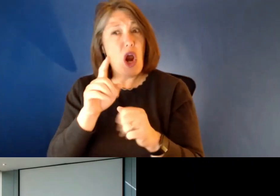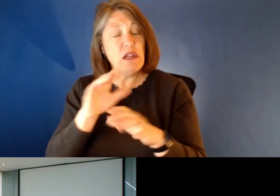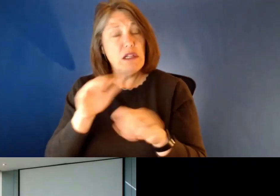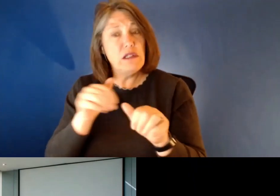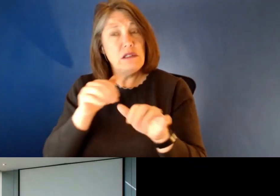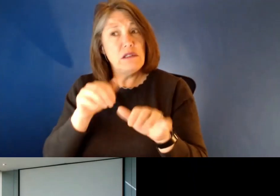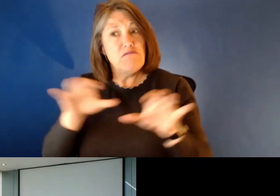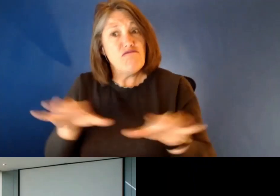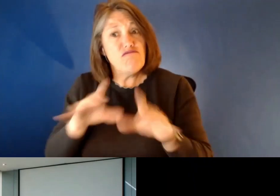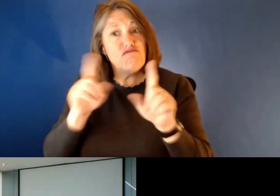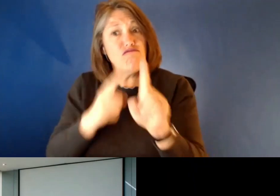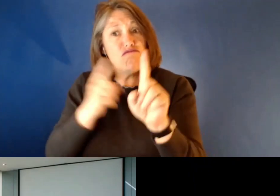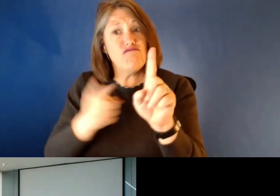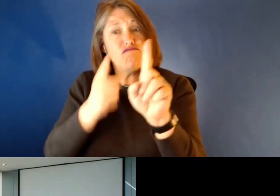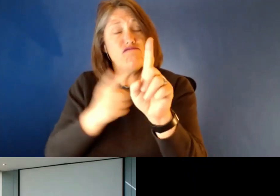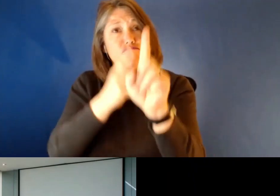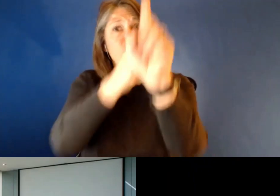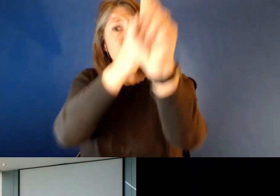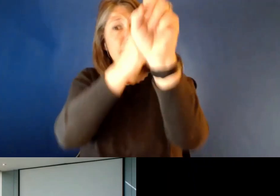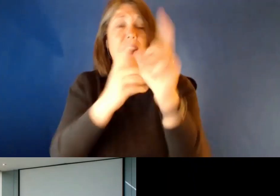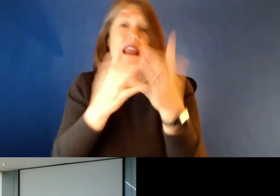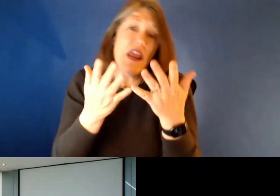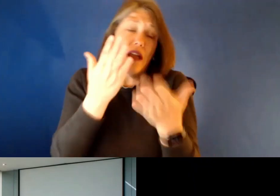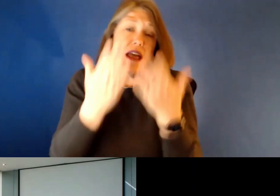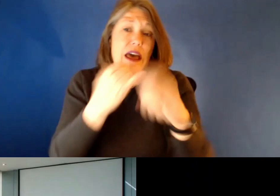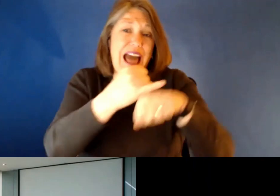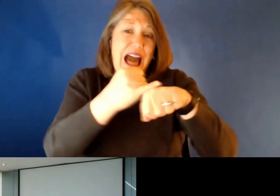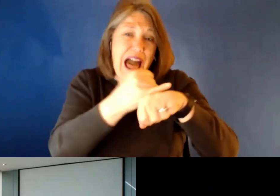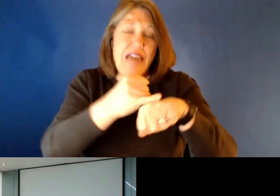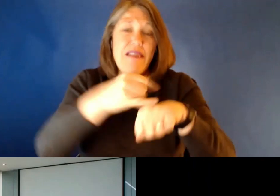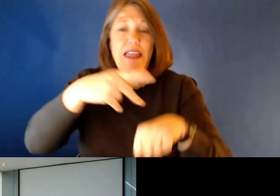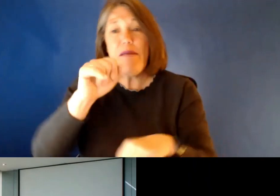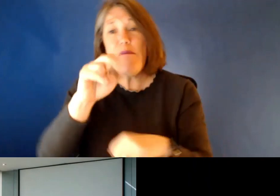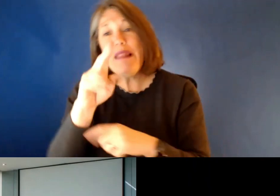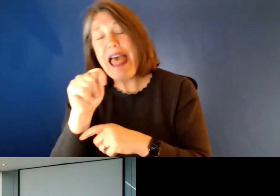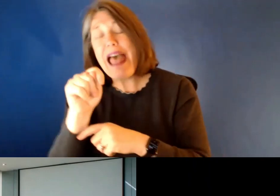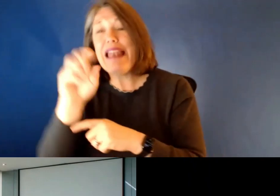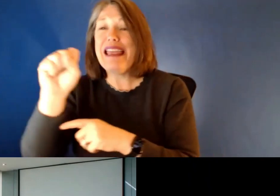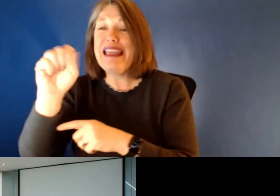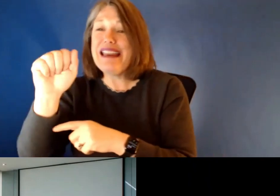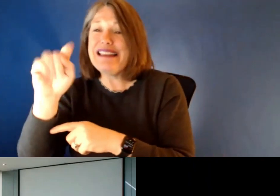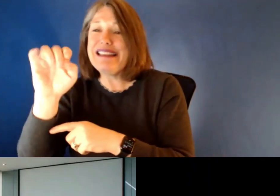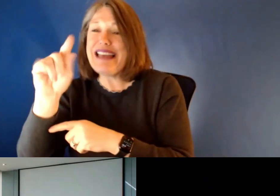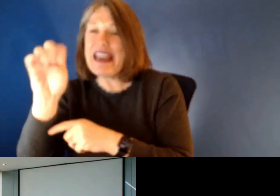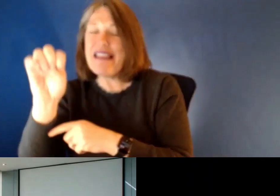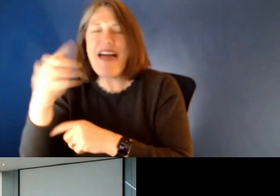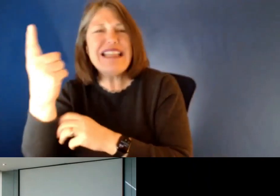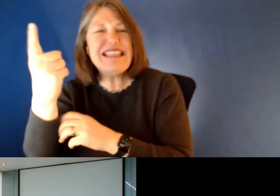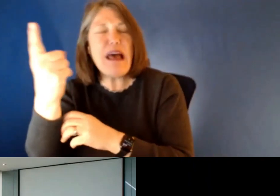whether you think of it as an island, planet, a satellite, or a large